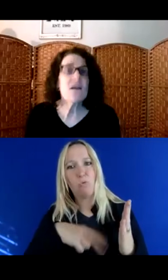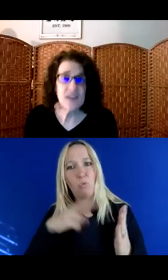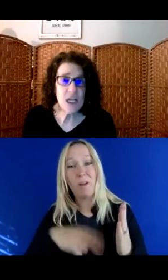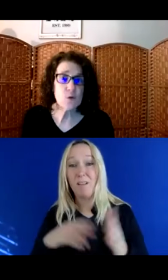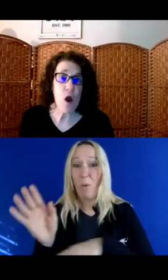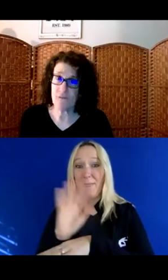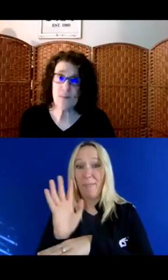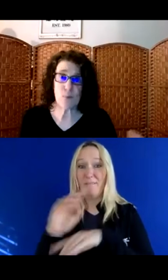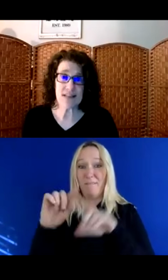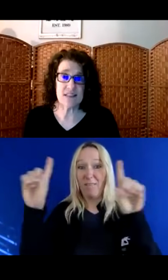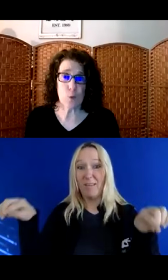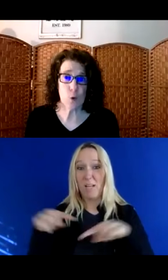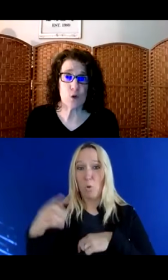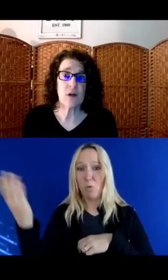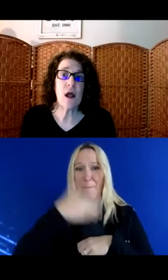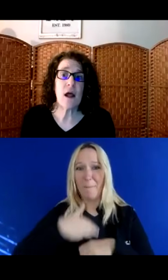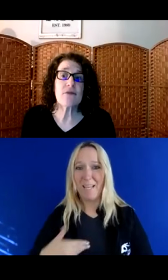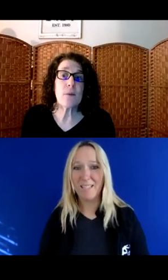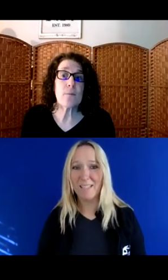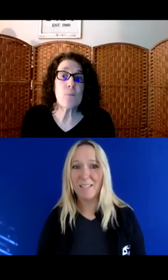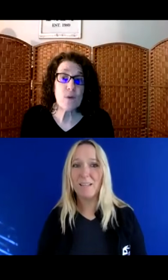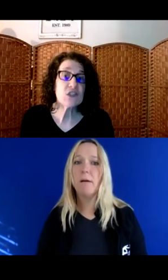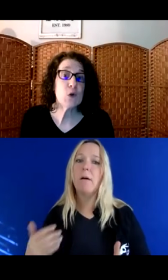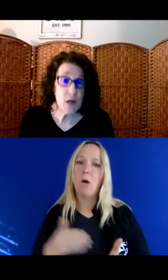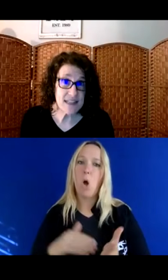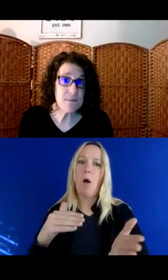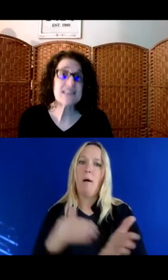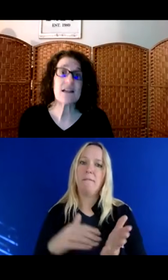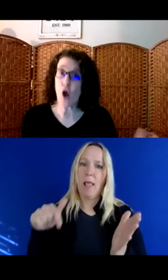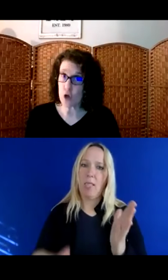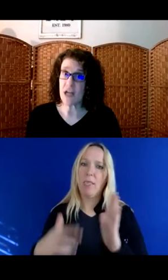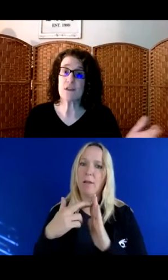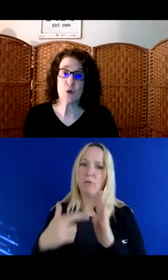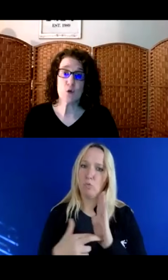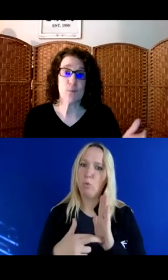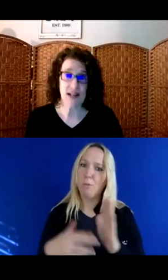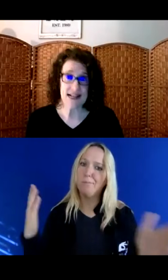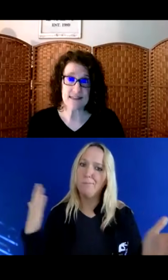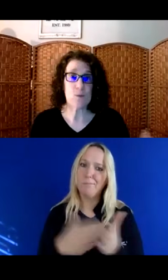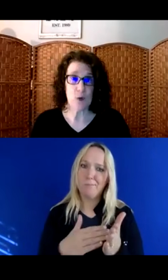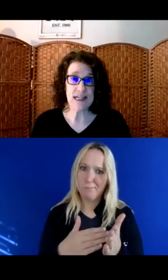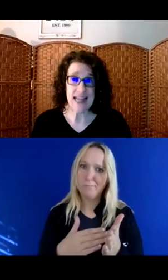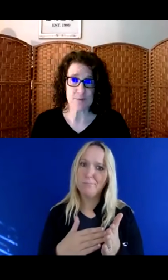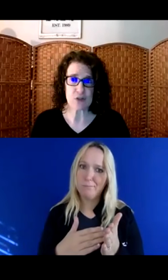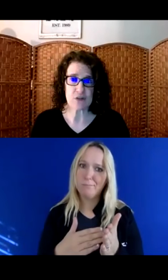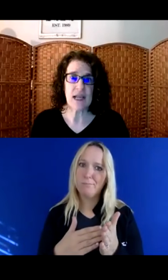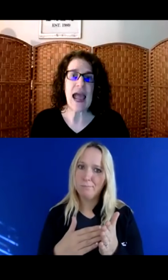Videos often break these rules. More than two lines makes it hard not to lose your place in reading captions.